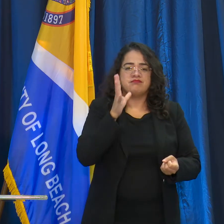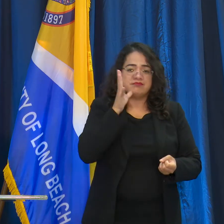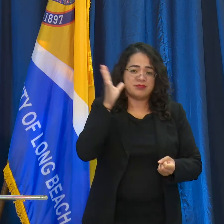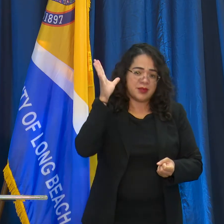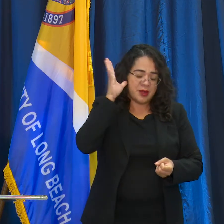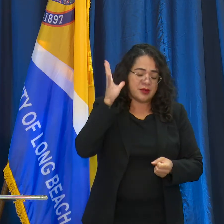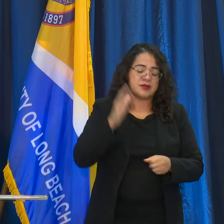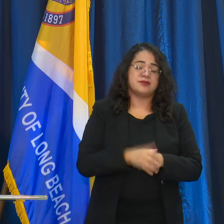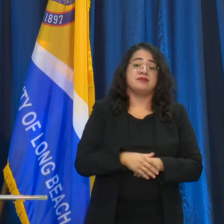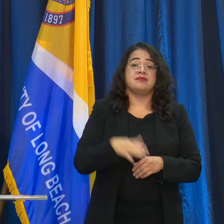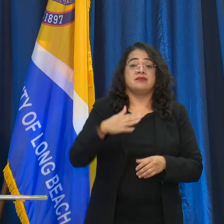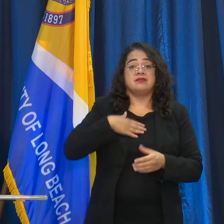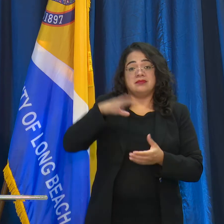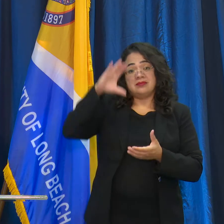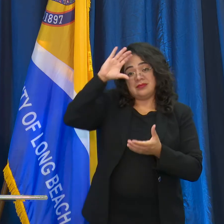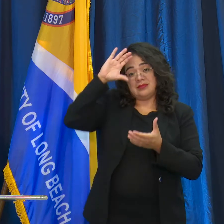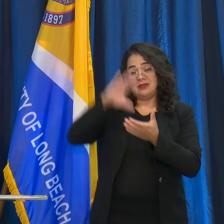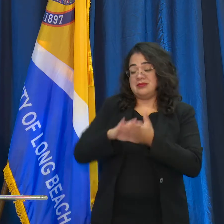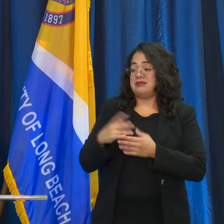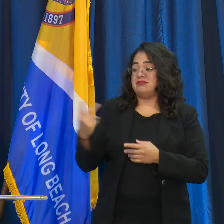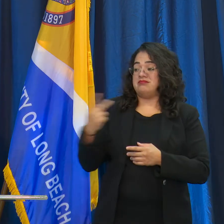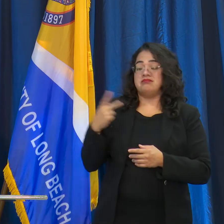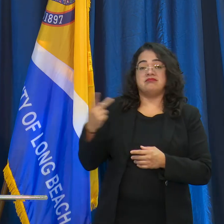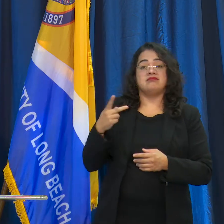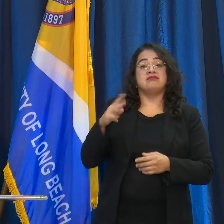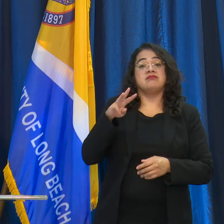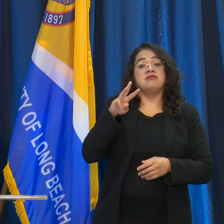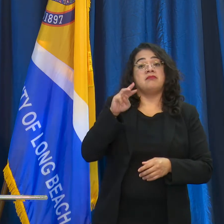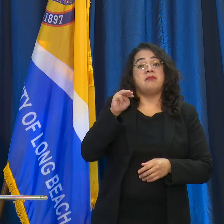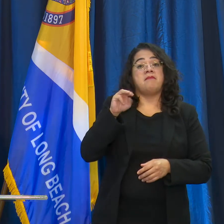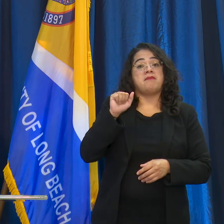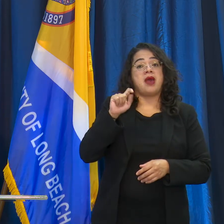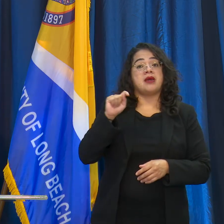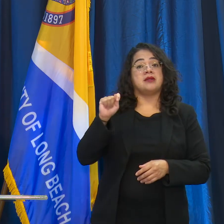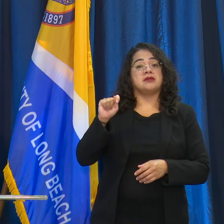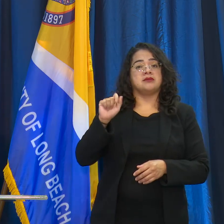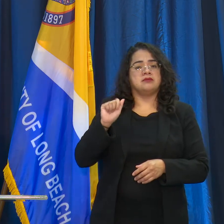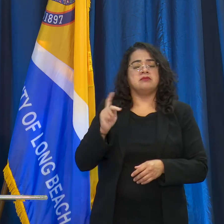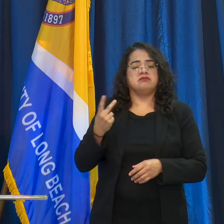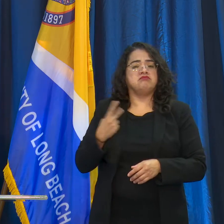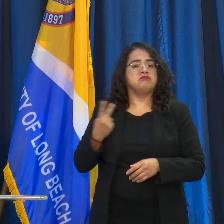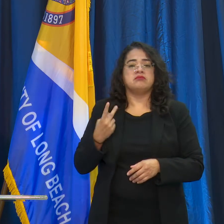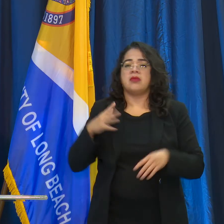and I have not interacted directly with my Mother or my Stepfather in many